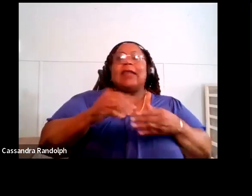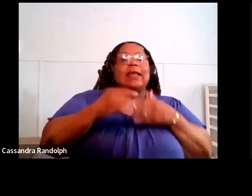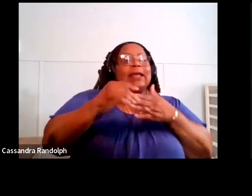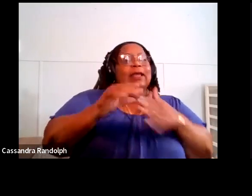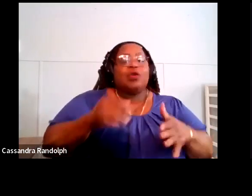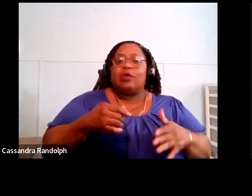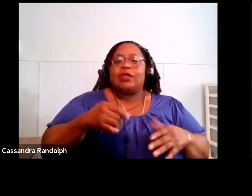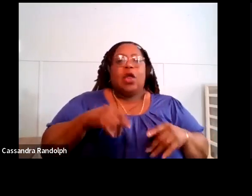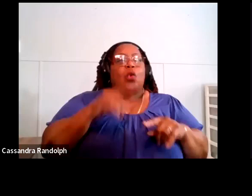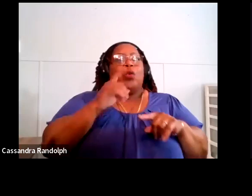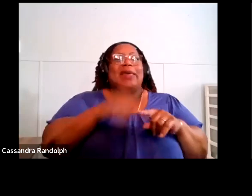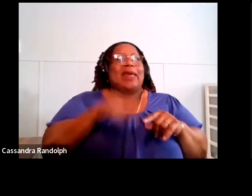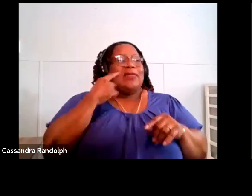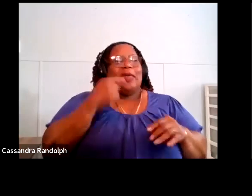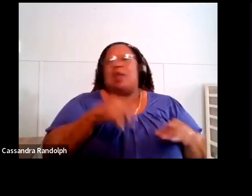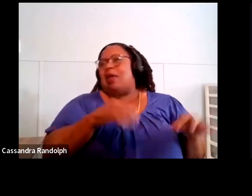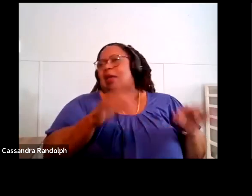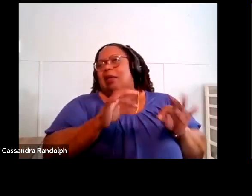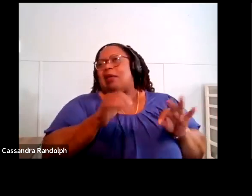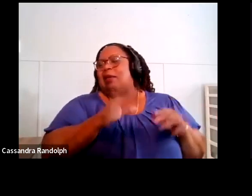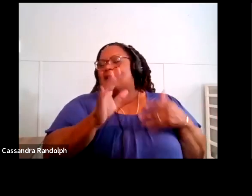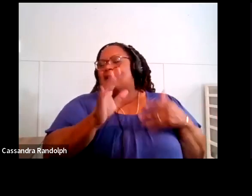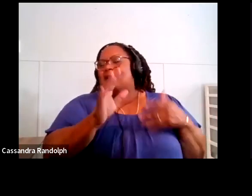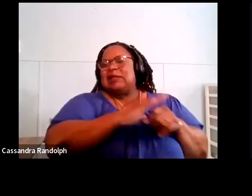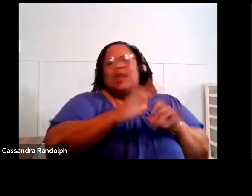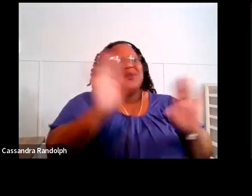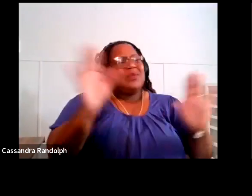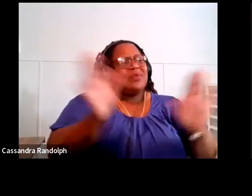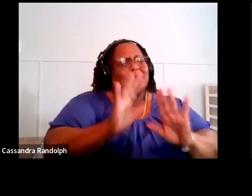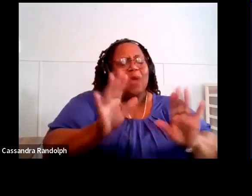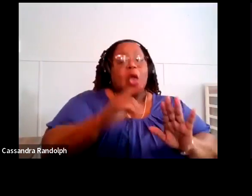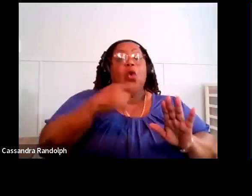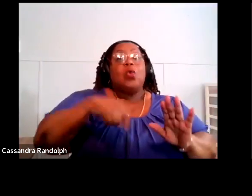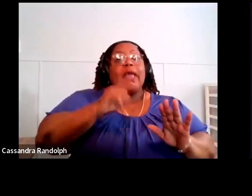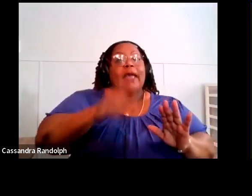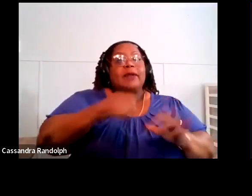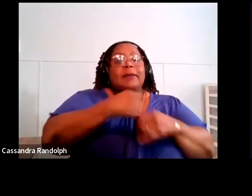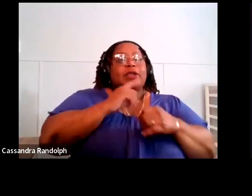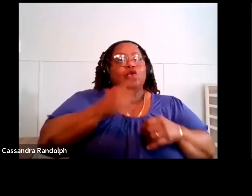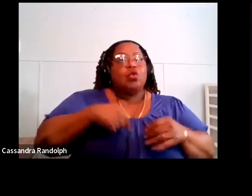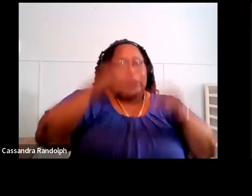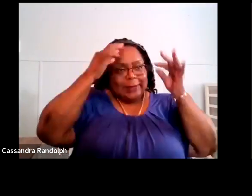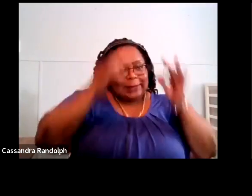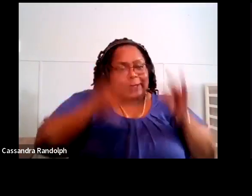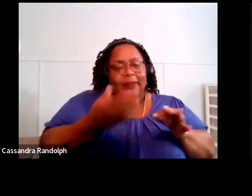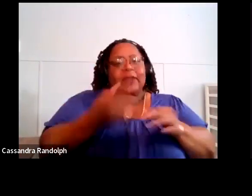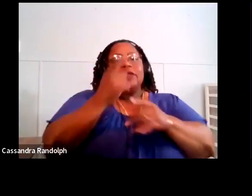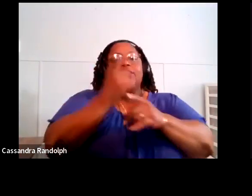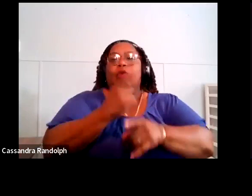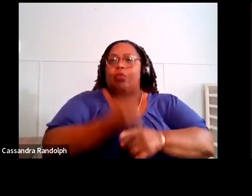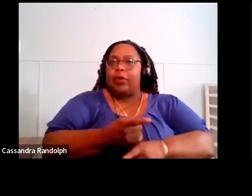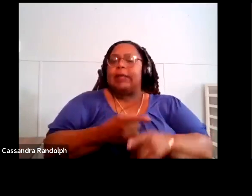issues we have to make sure every single right we have from rights to vote to the right to be able to be